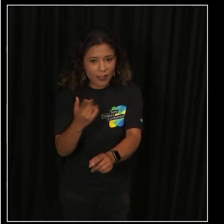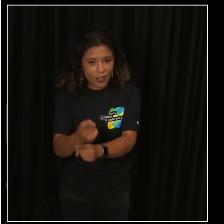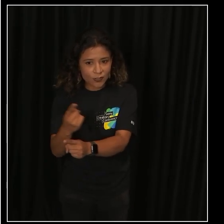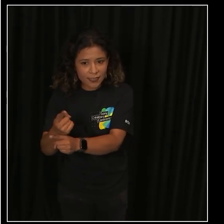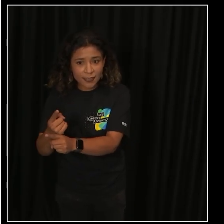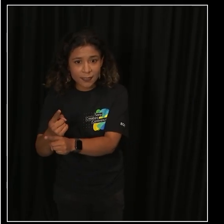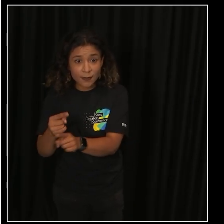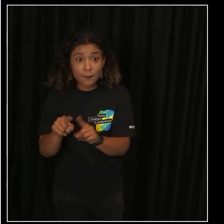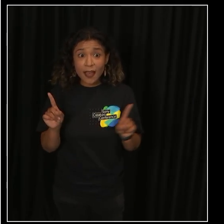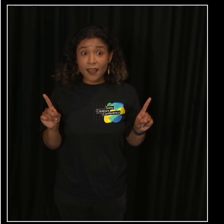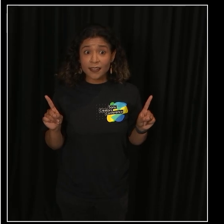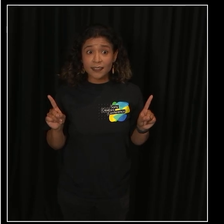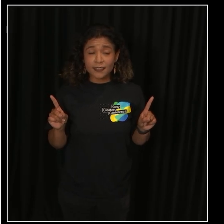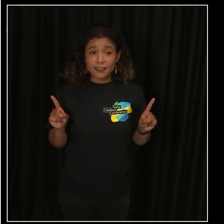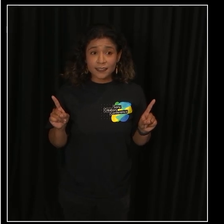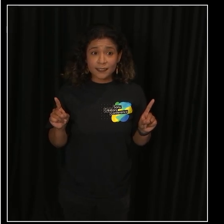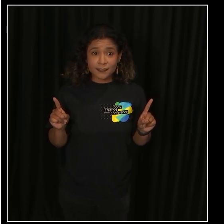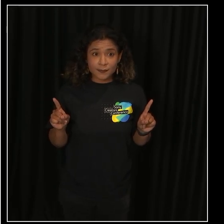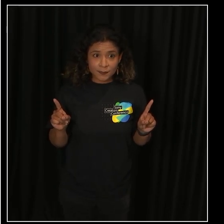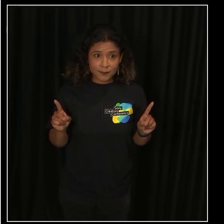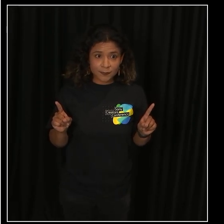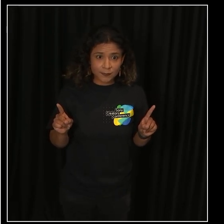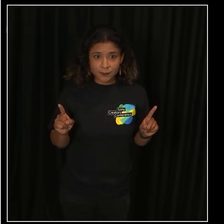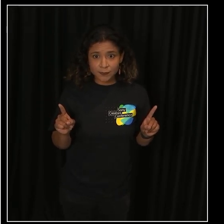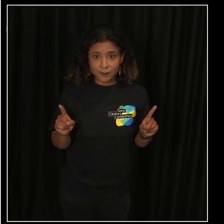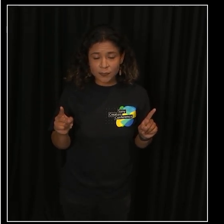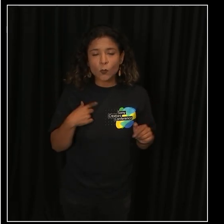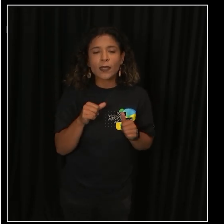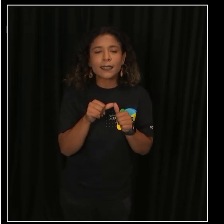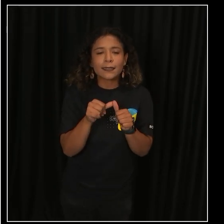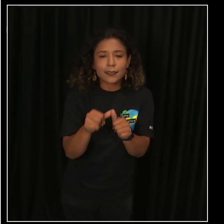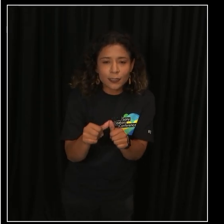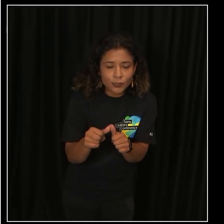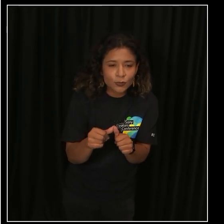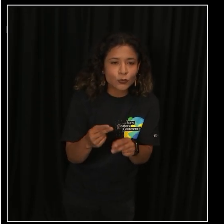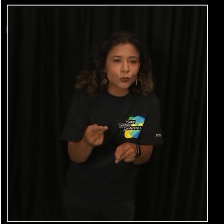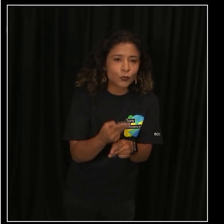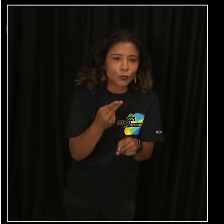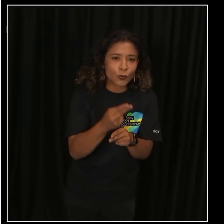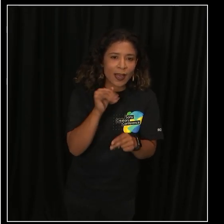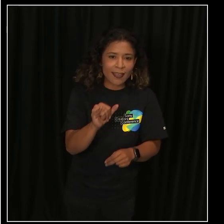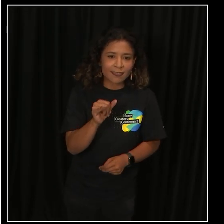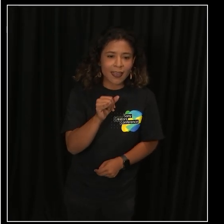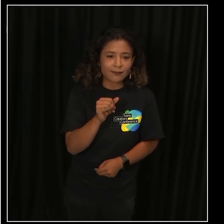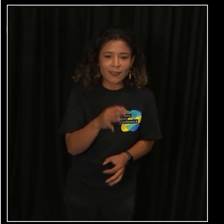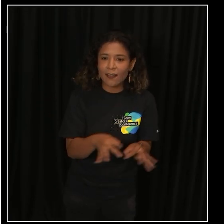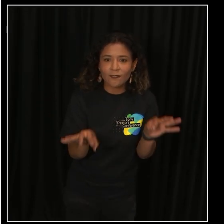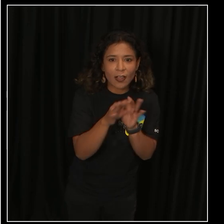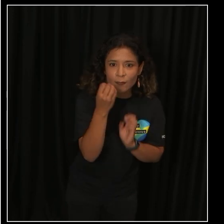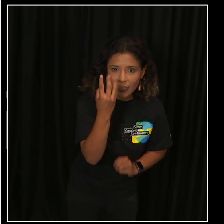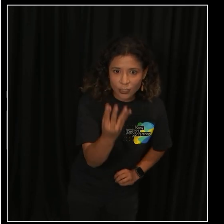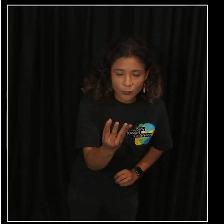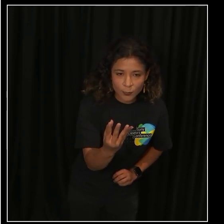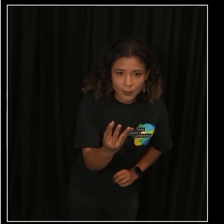But this time we continue to use the split of approximation even when ray tracing is used.